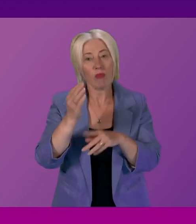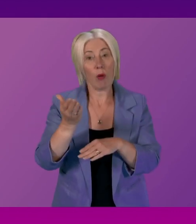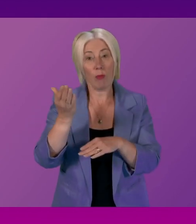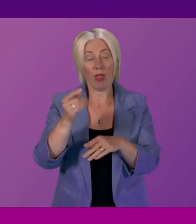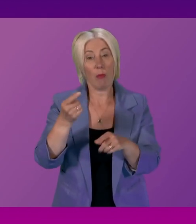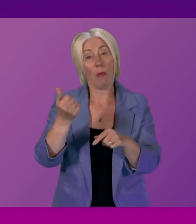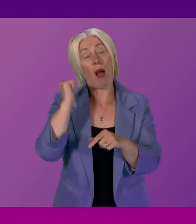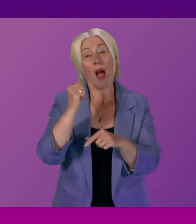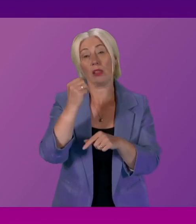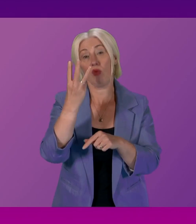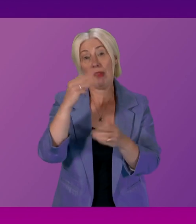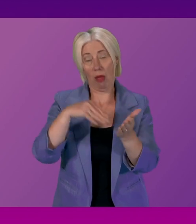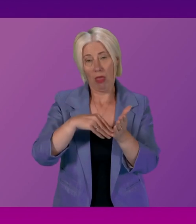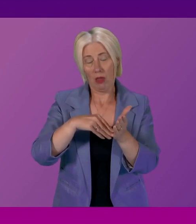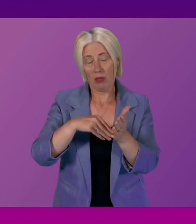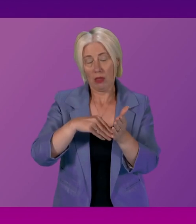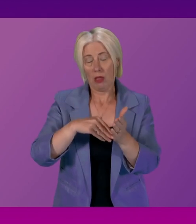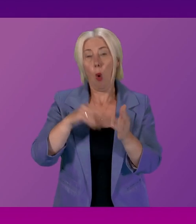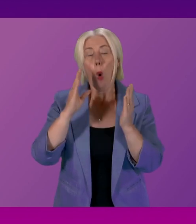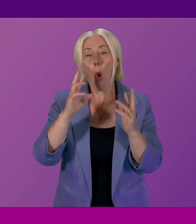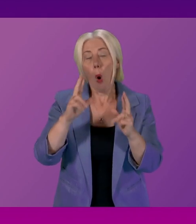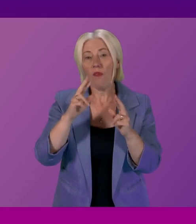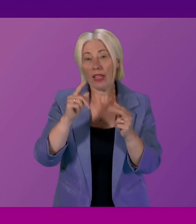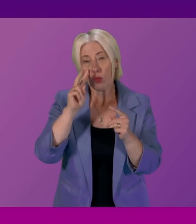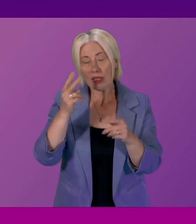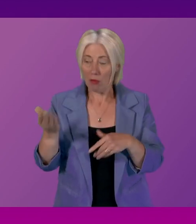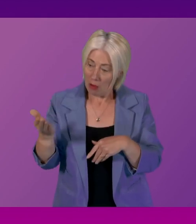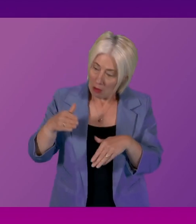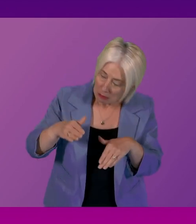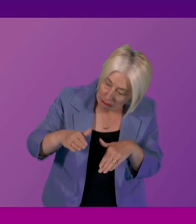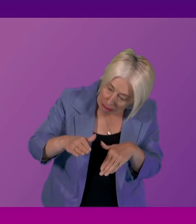I hope that that shows that we are on a journey of recovery.